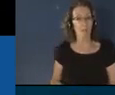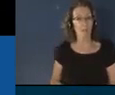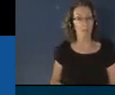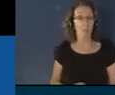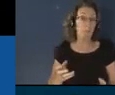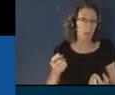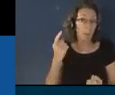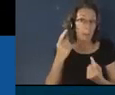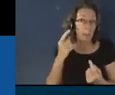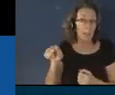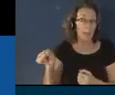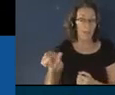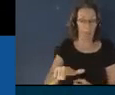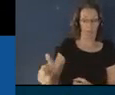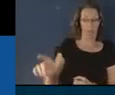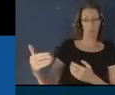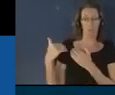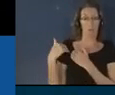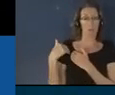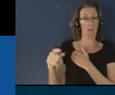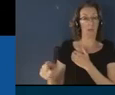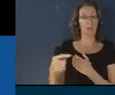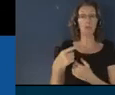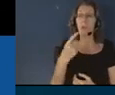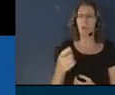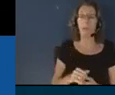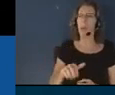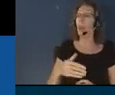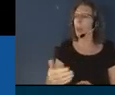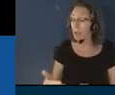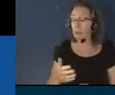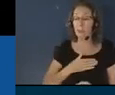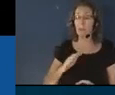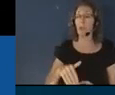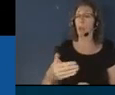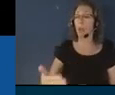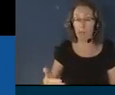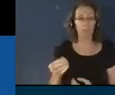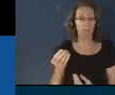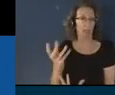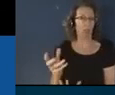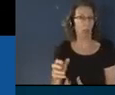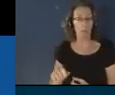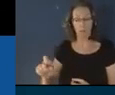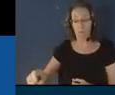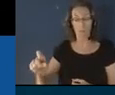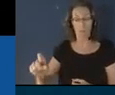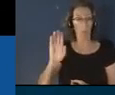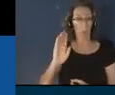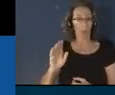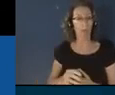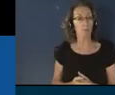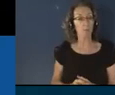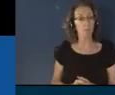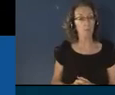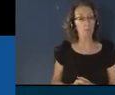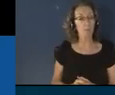them do the slides just telling to advance it. The last thing is we've requested everybody give